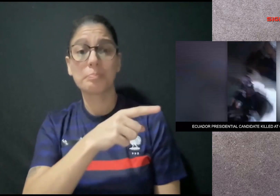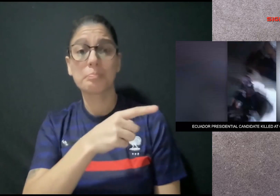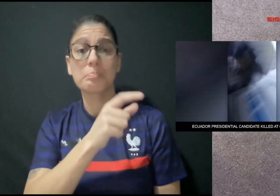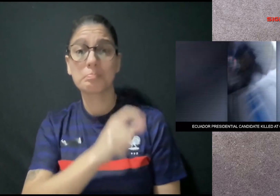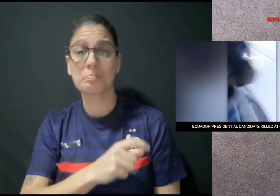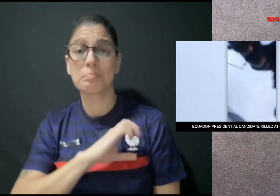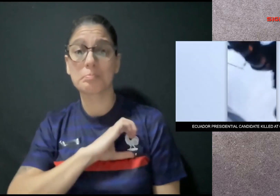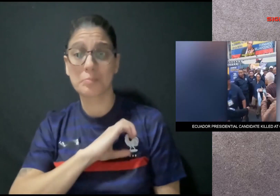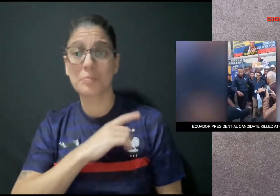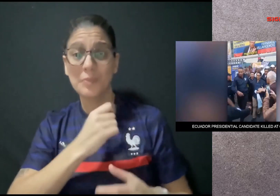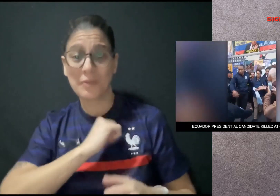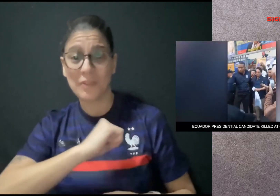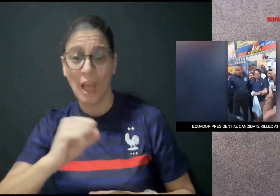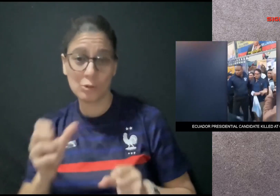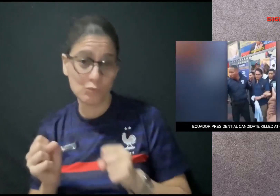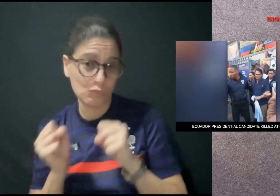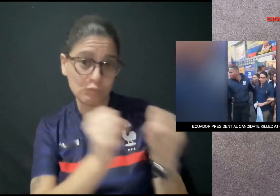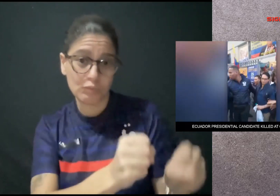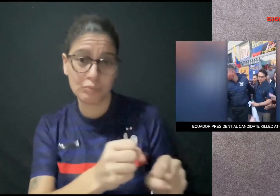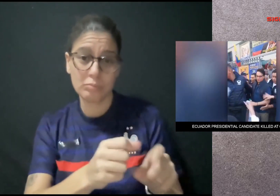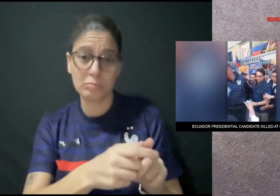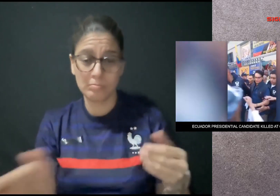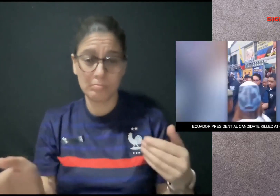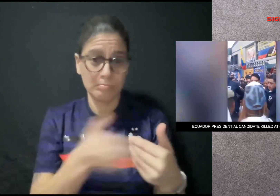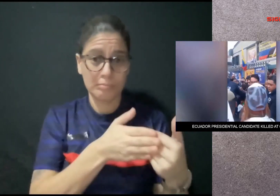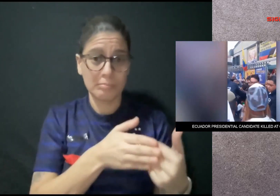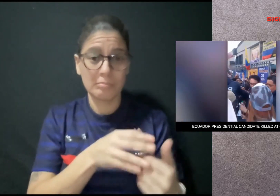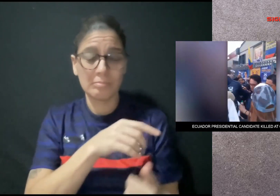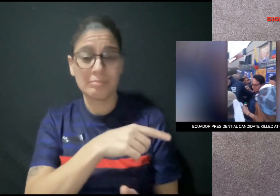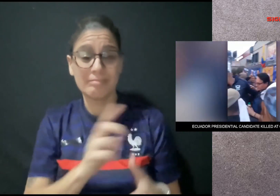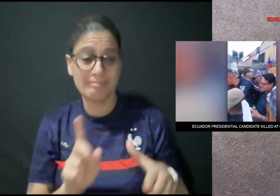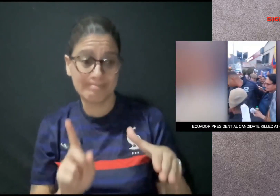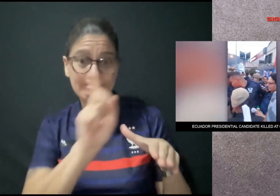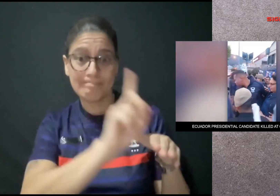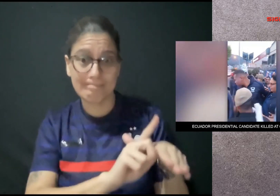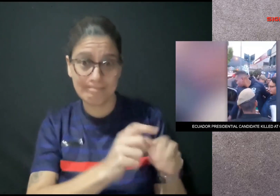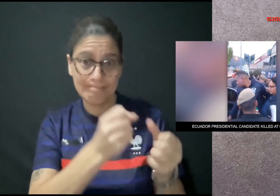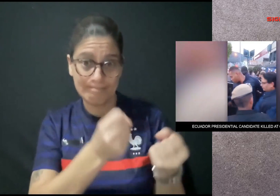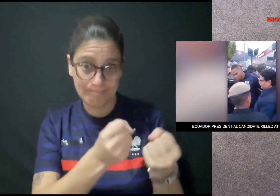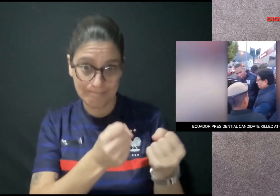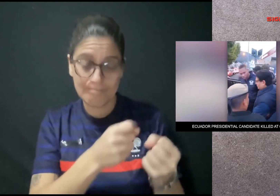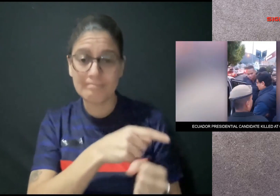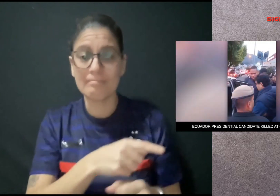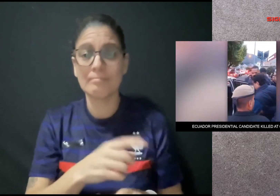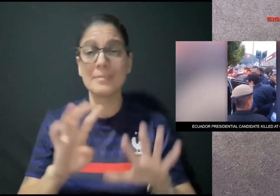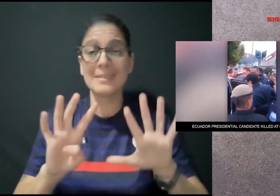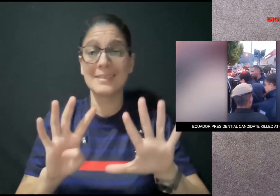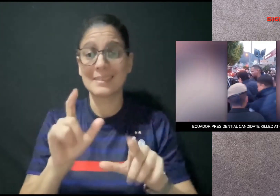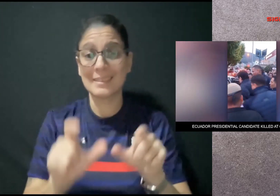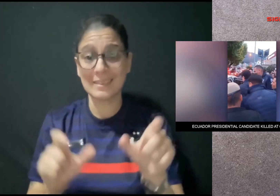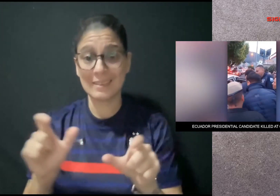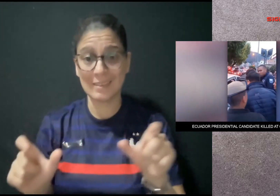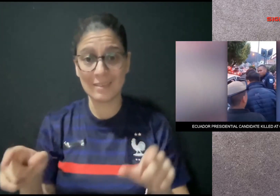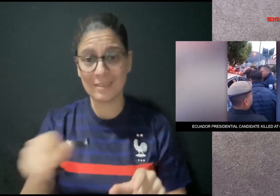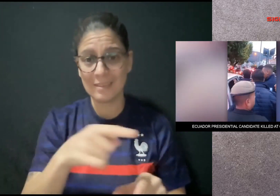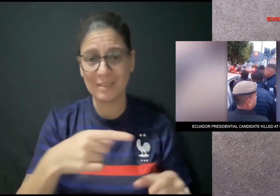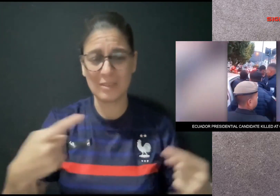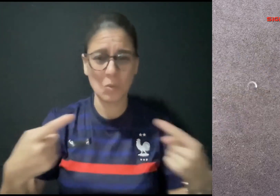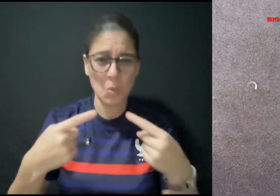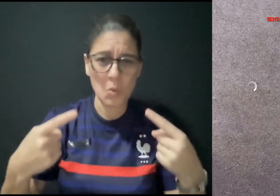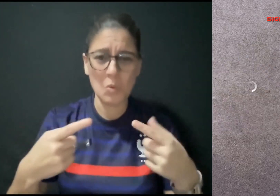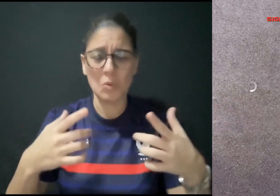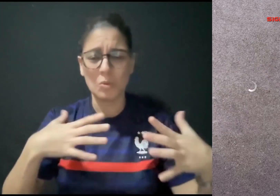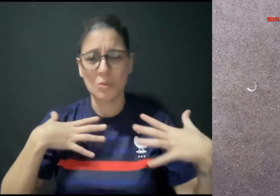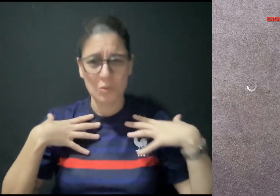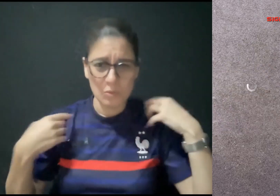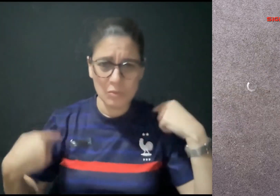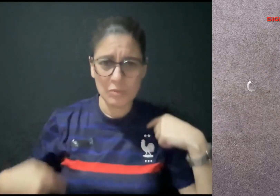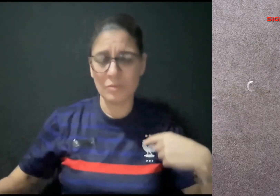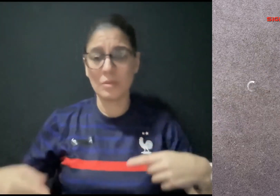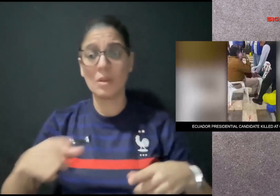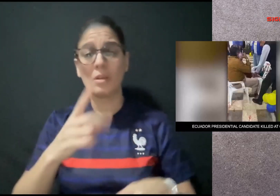a policeman quickly closes the door behind Villavicencio nine people were also injured